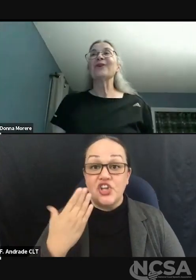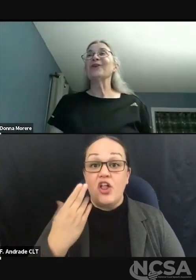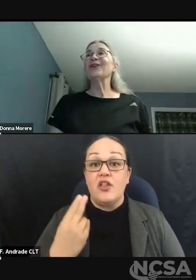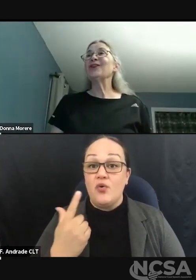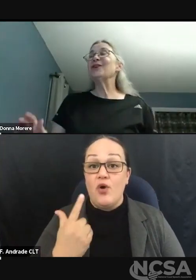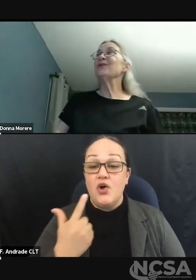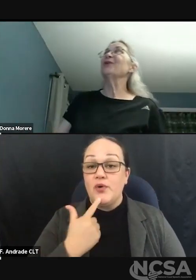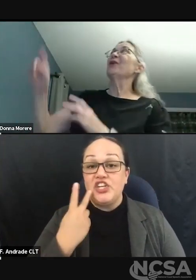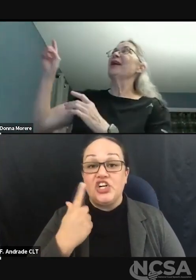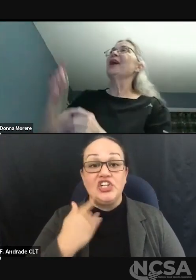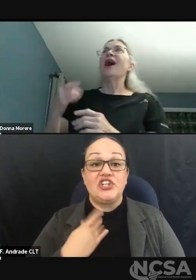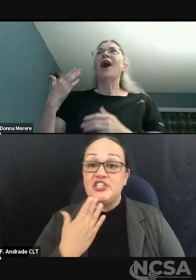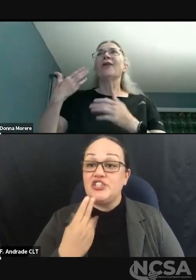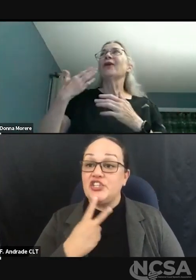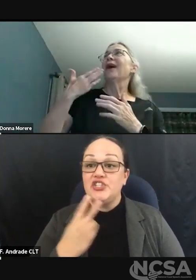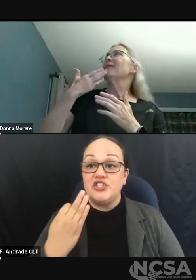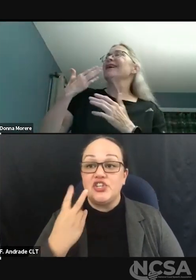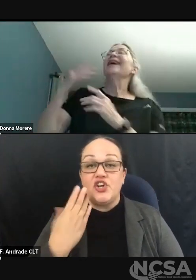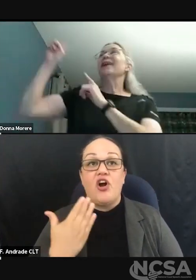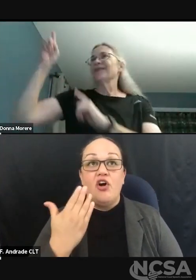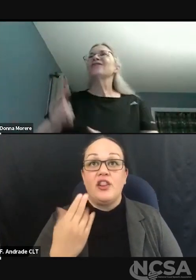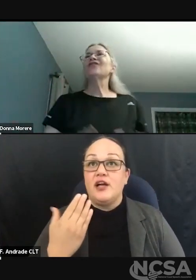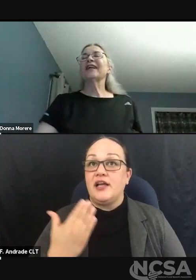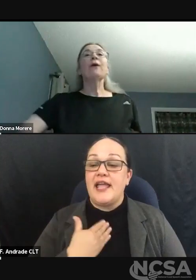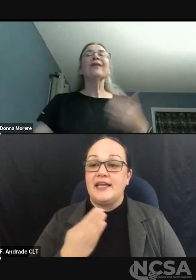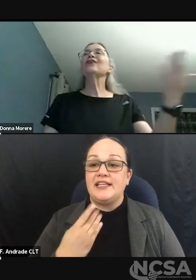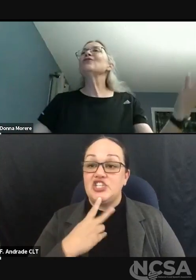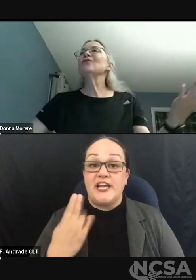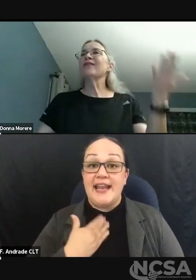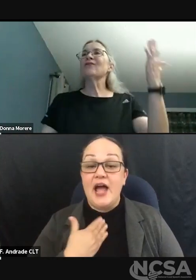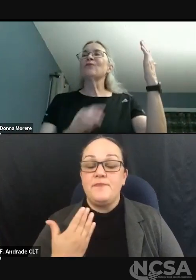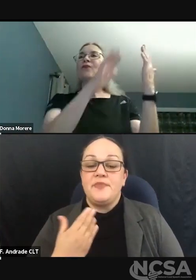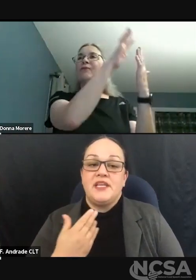you're learning the cue. So you're like the and checking out. Well, they can do this with